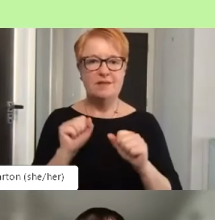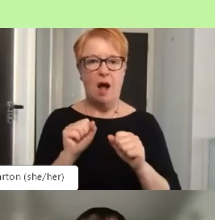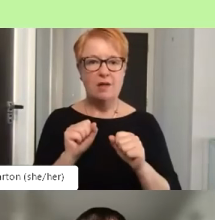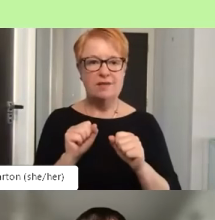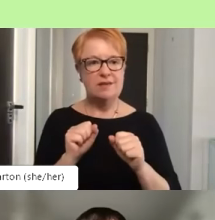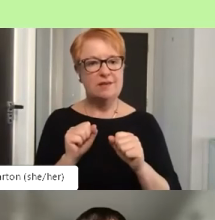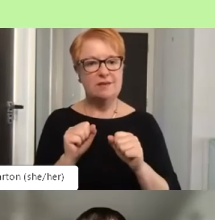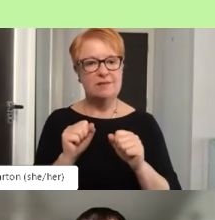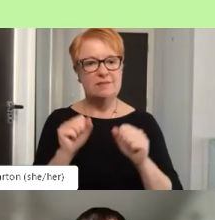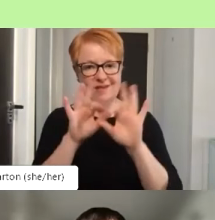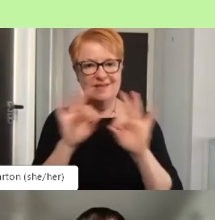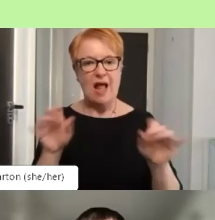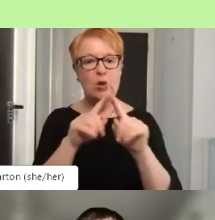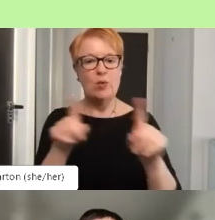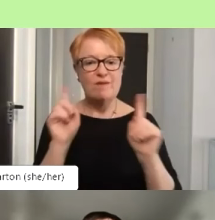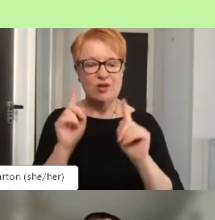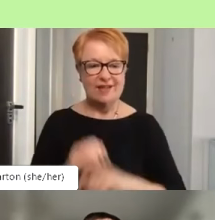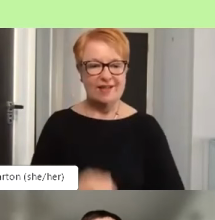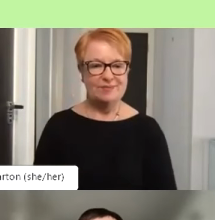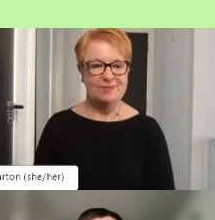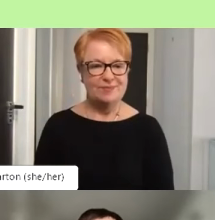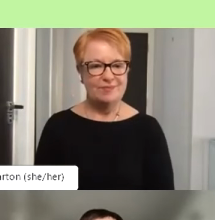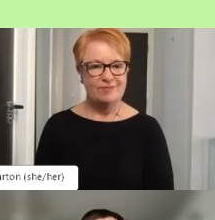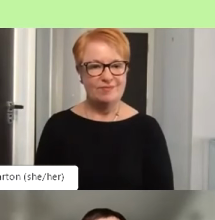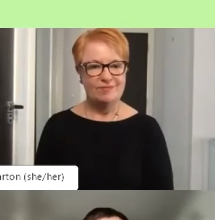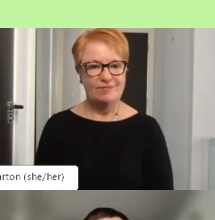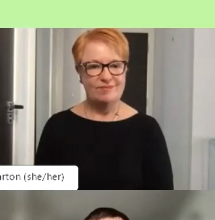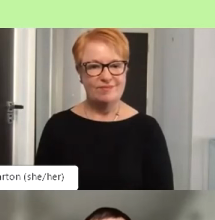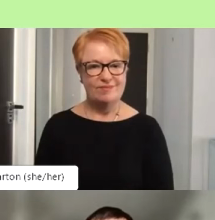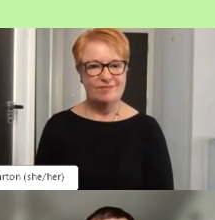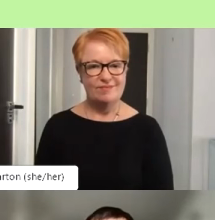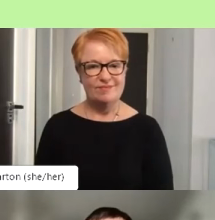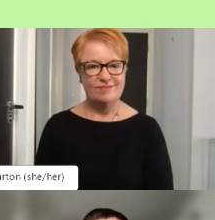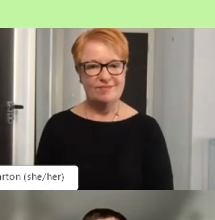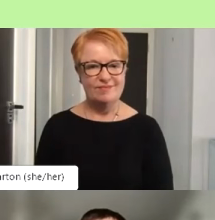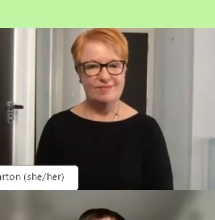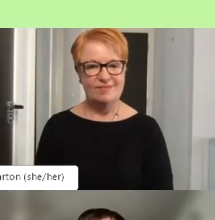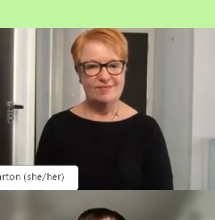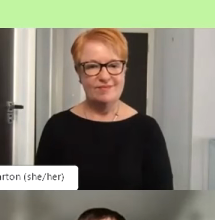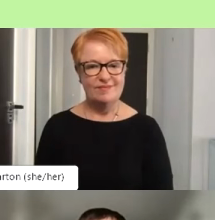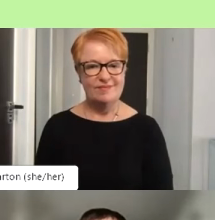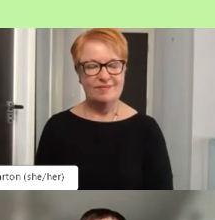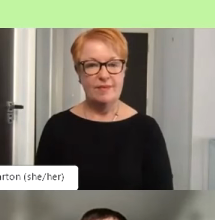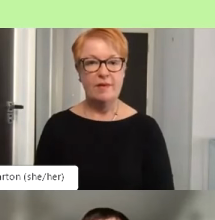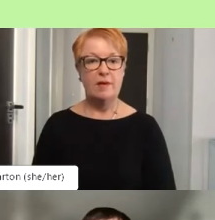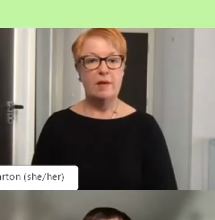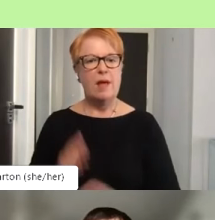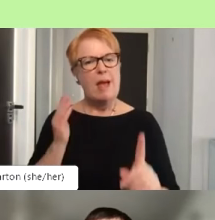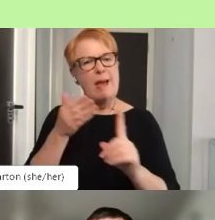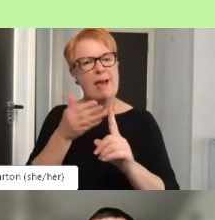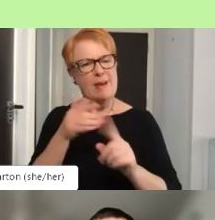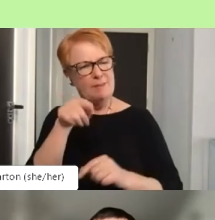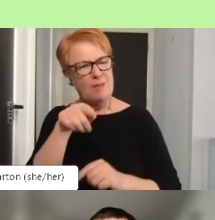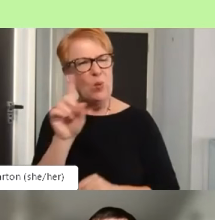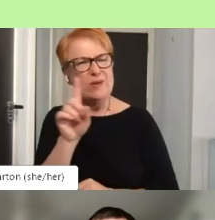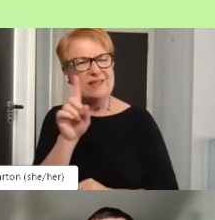So, our idea is that no matter where or lectures are coming from, they can lecture in any